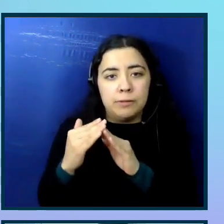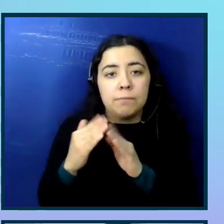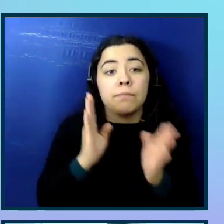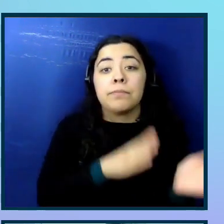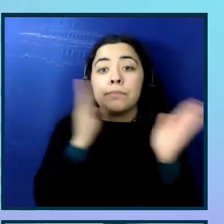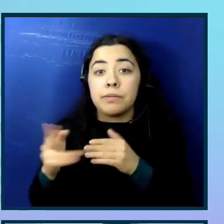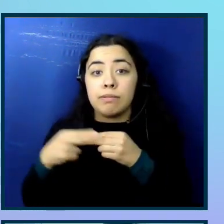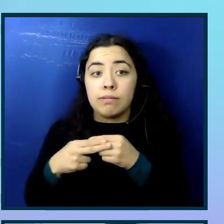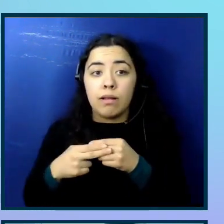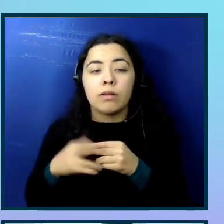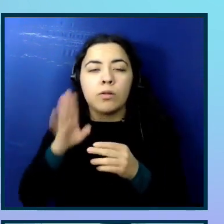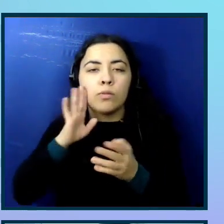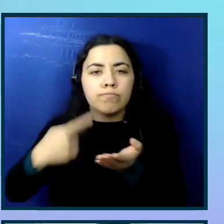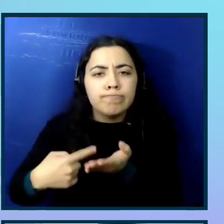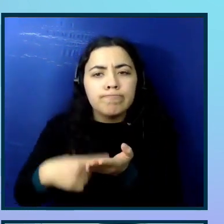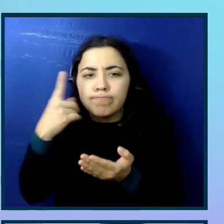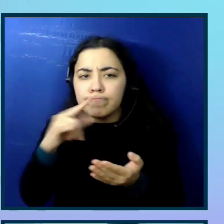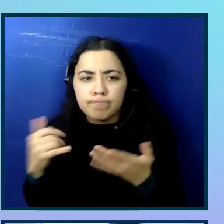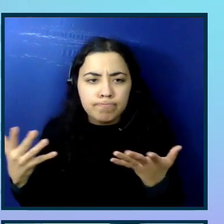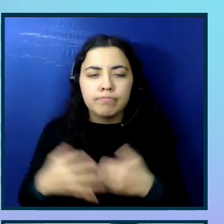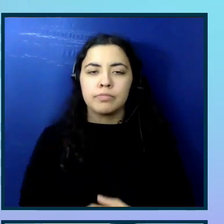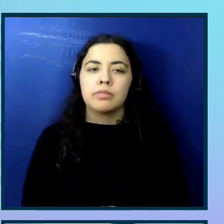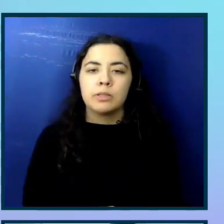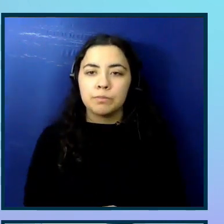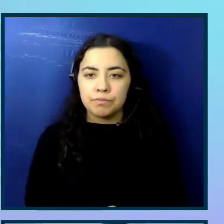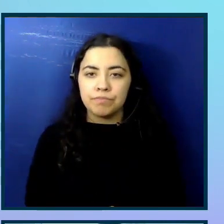we can talk about what it that might look like in practice.